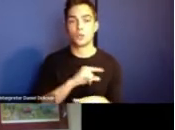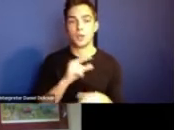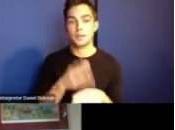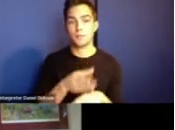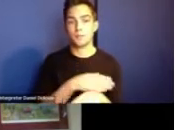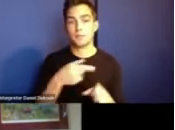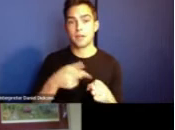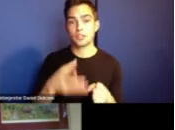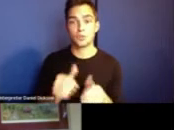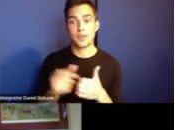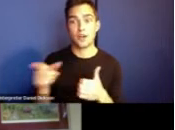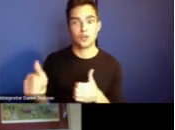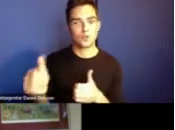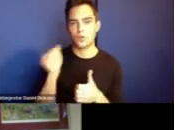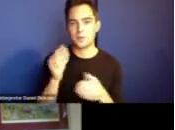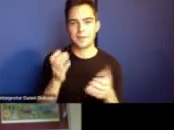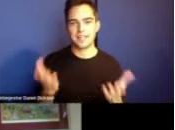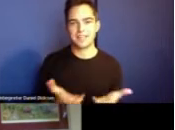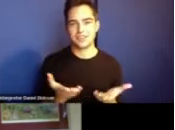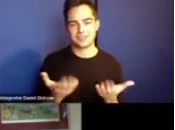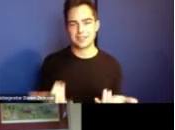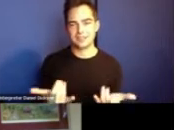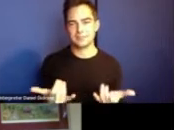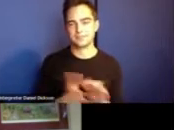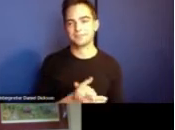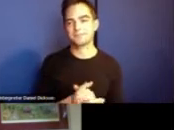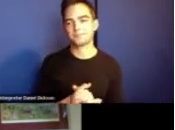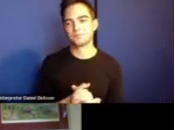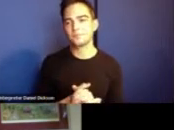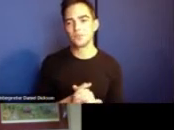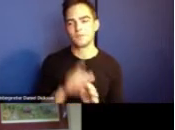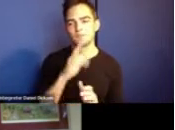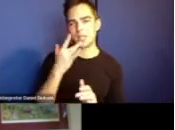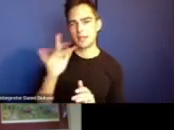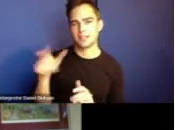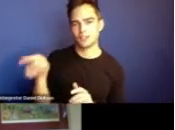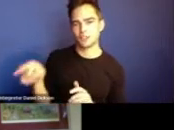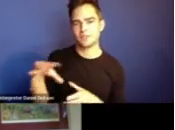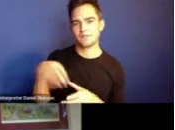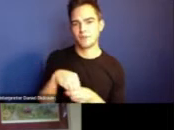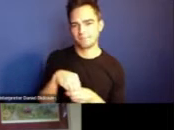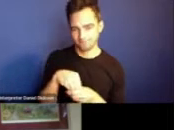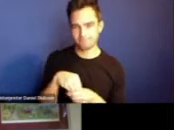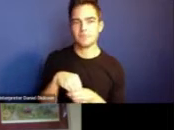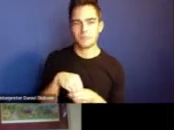would not be where we're at. And so we've been very lucky to have her. So we're also going to take